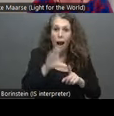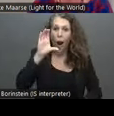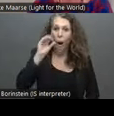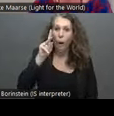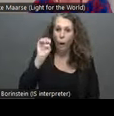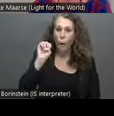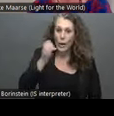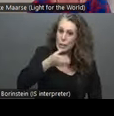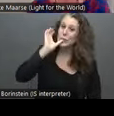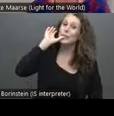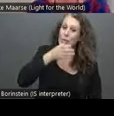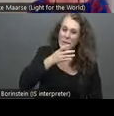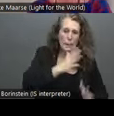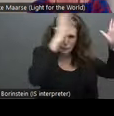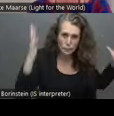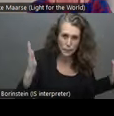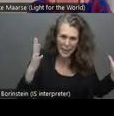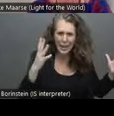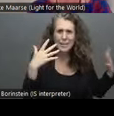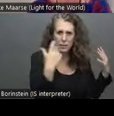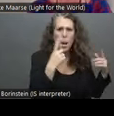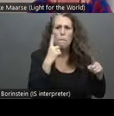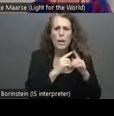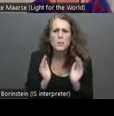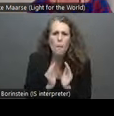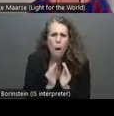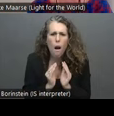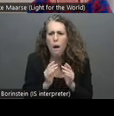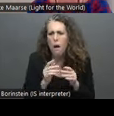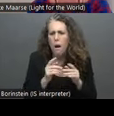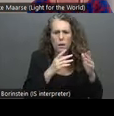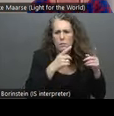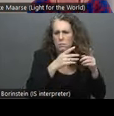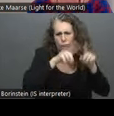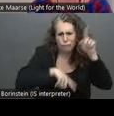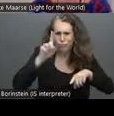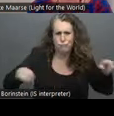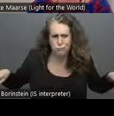be smaller companies on the ground. 15:36:13 30 disability inclusion assessments